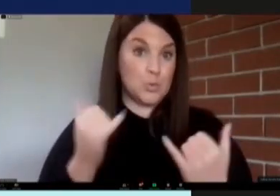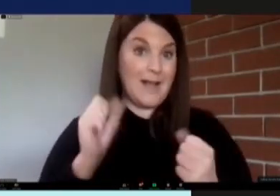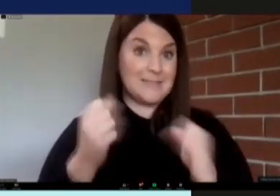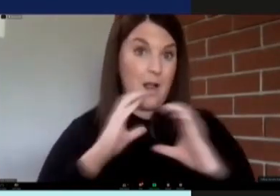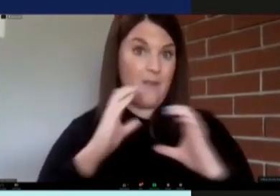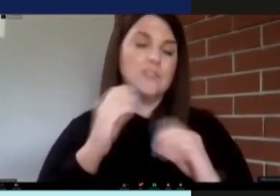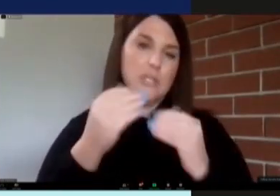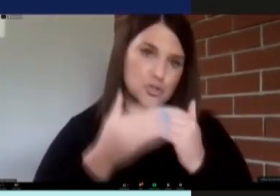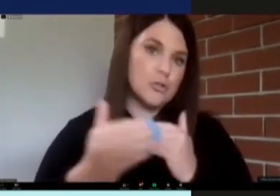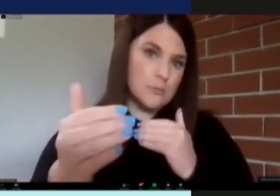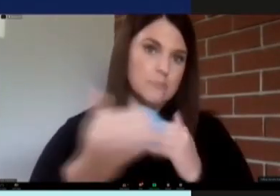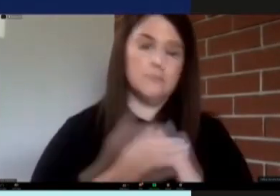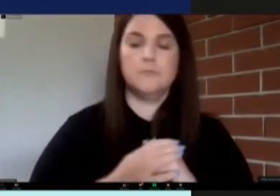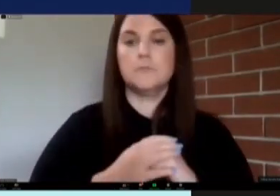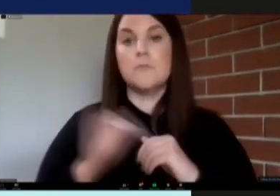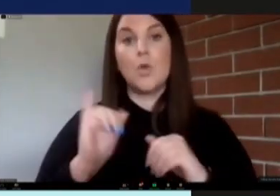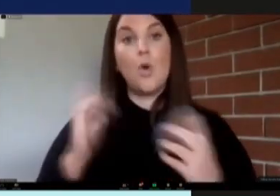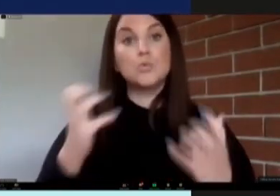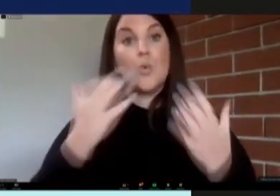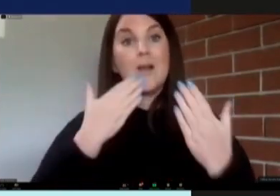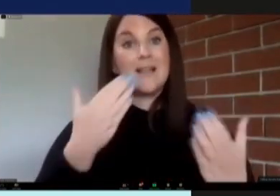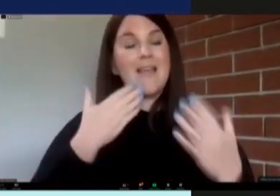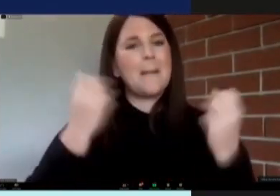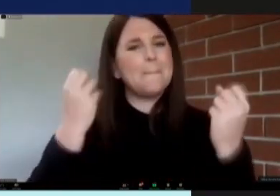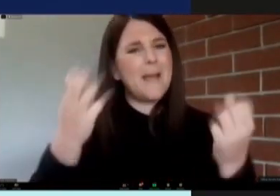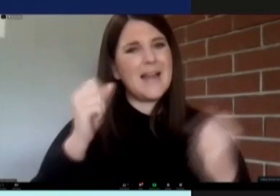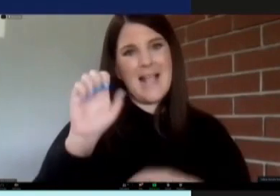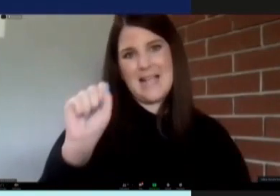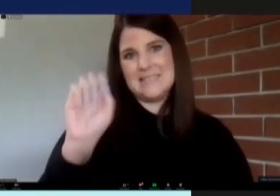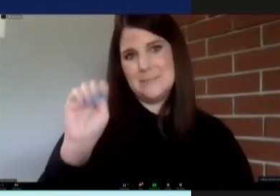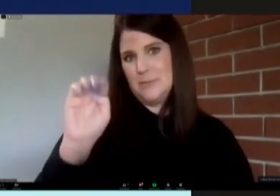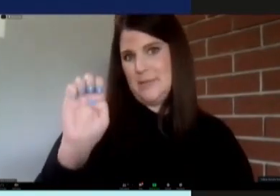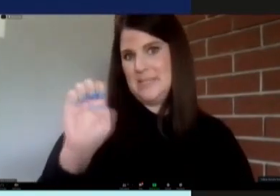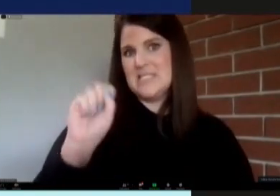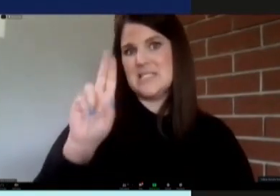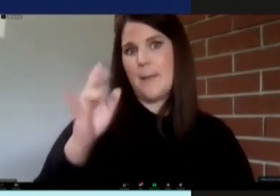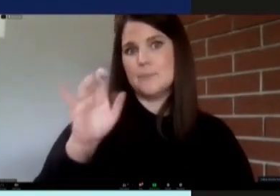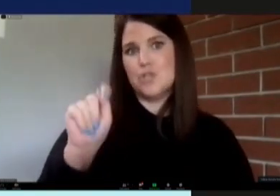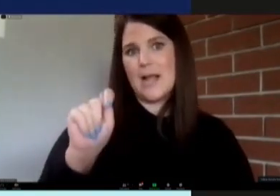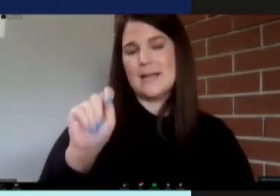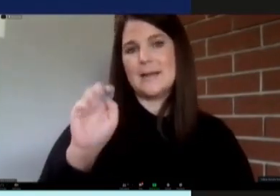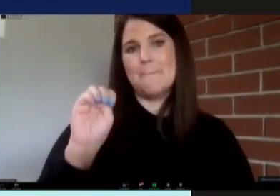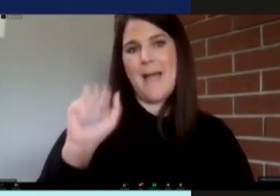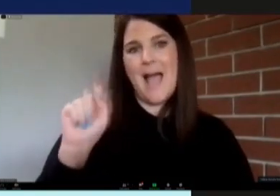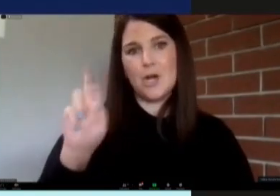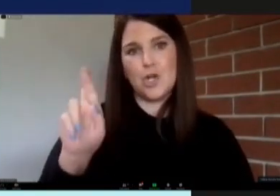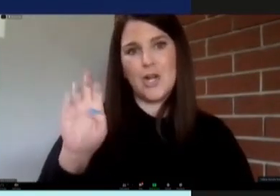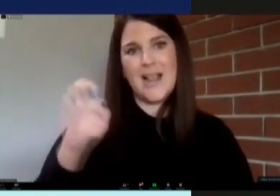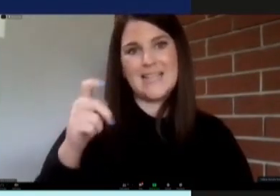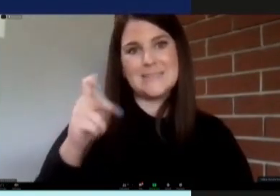And I also want to thank the many subject matter experts who met with task force subcommittees these past weeks and months.